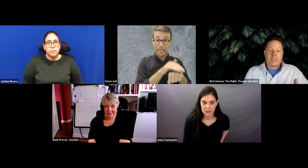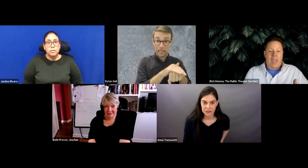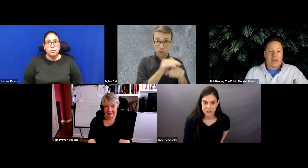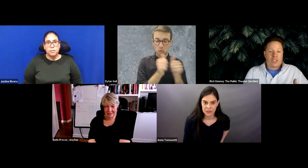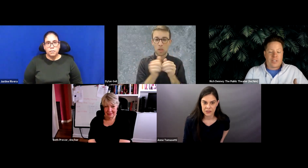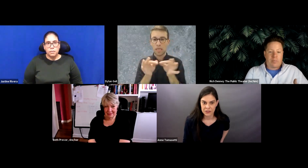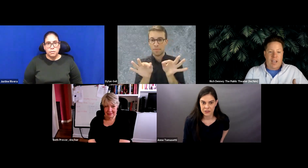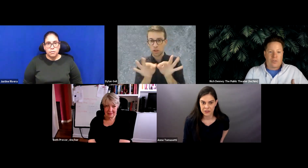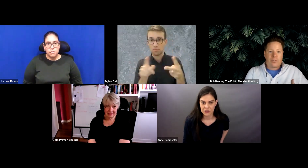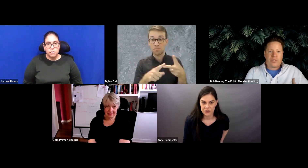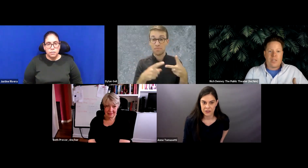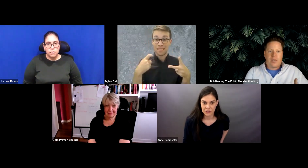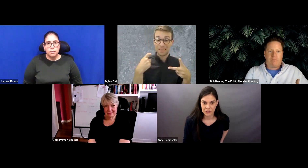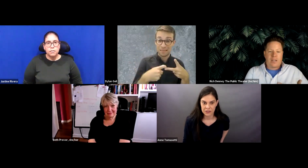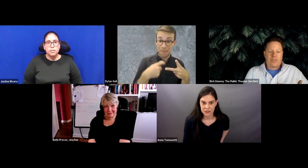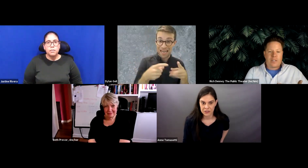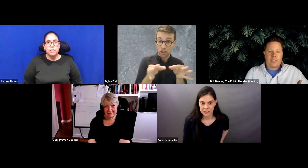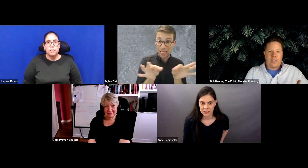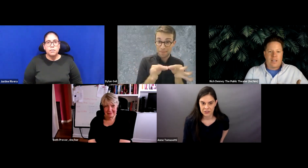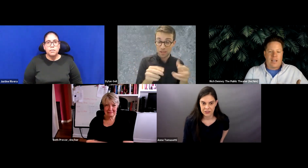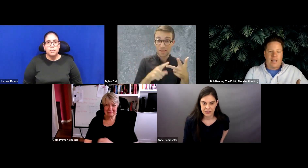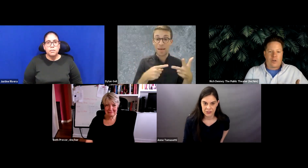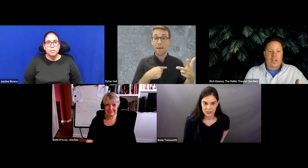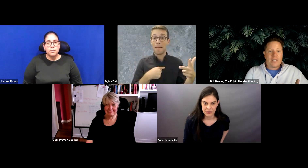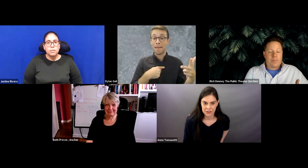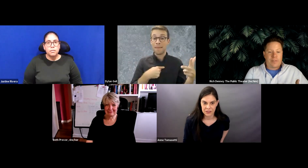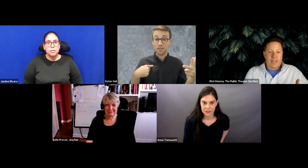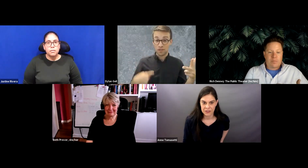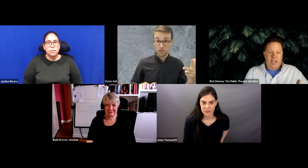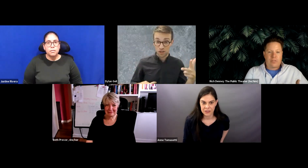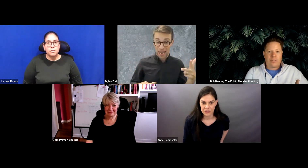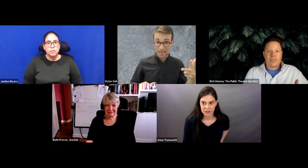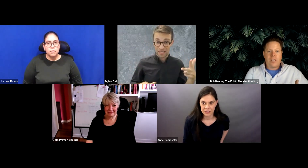Spanish subtitles, Mandarin or Chinese simplified subtitles.